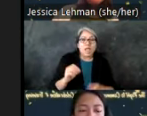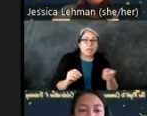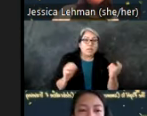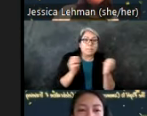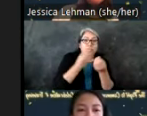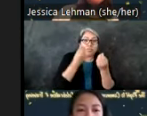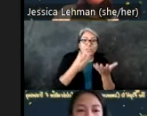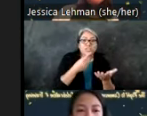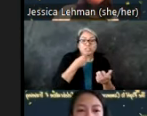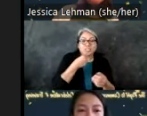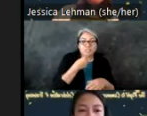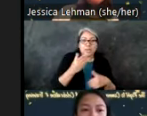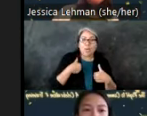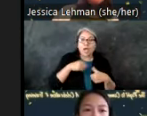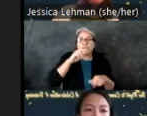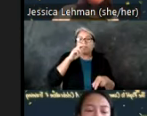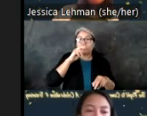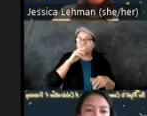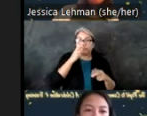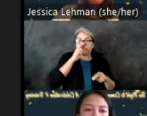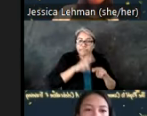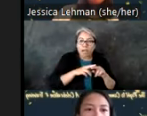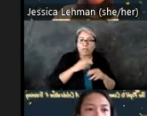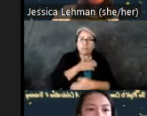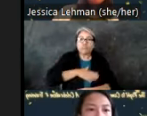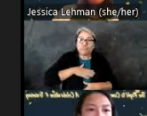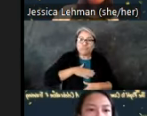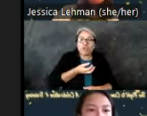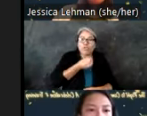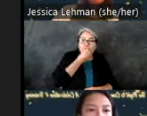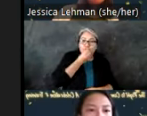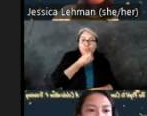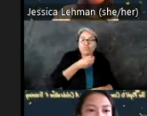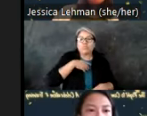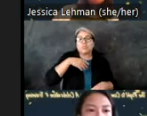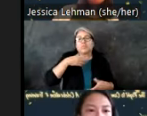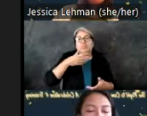money. And the piñata symbolizes Medicare. And more